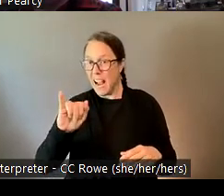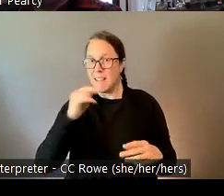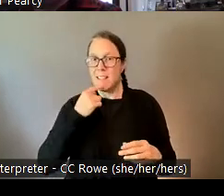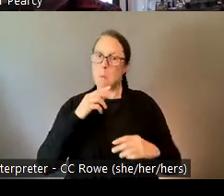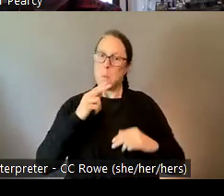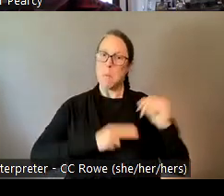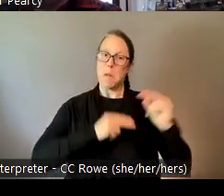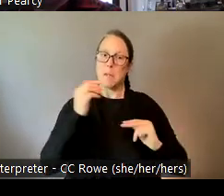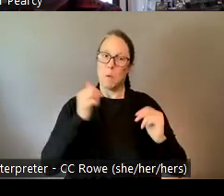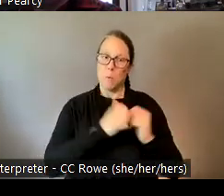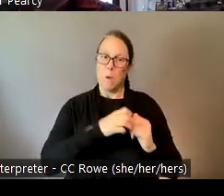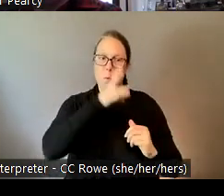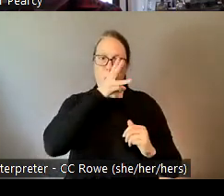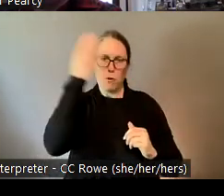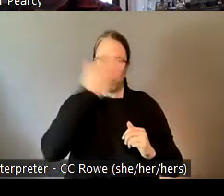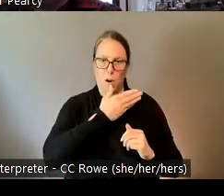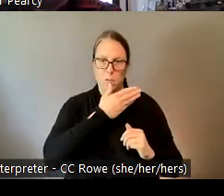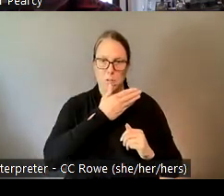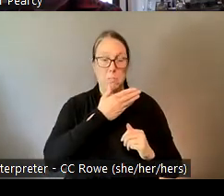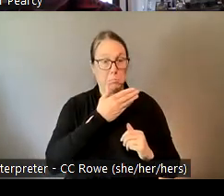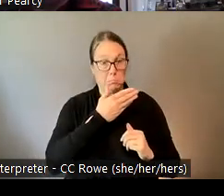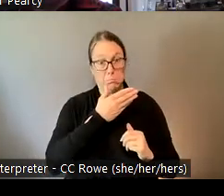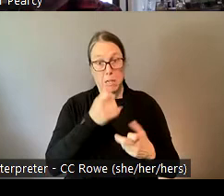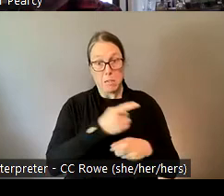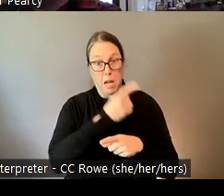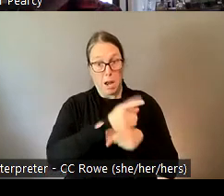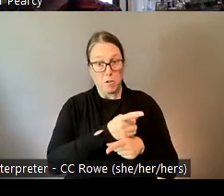with a body of water in front of it, which is quite accurate, I would say.